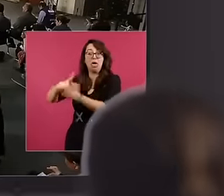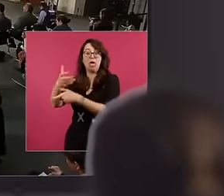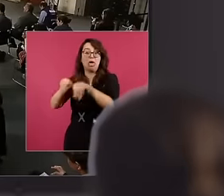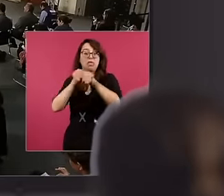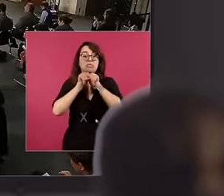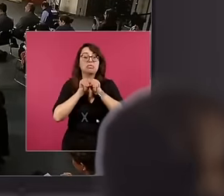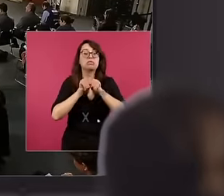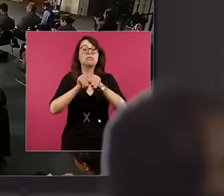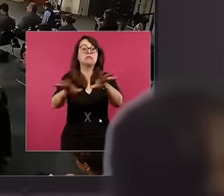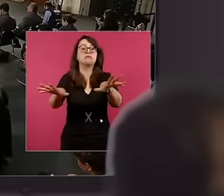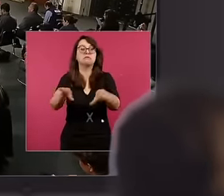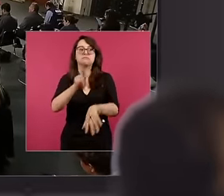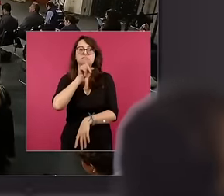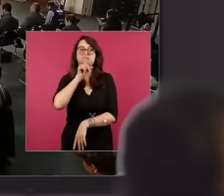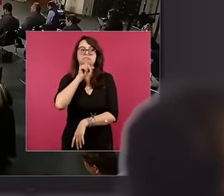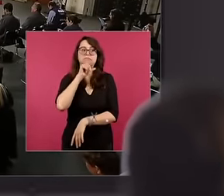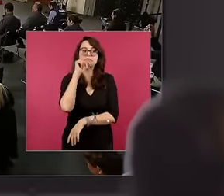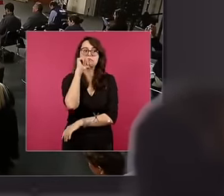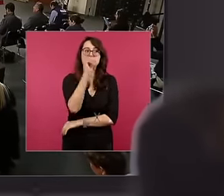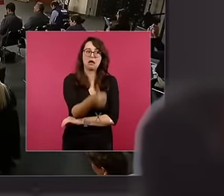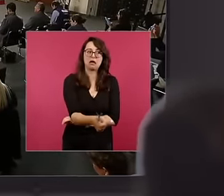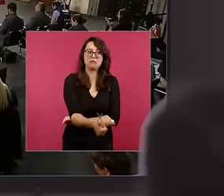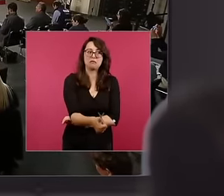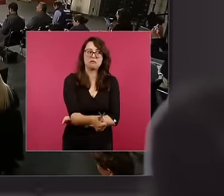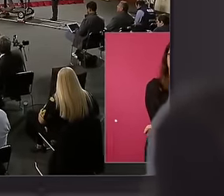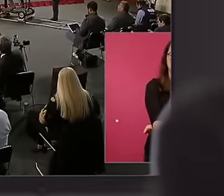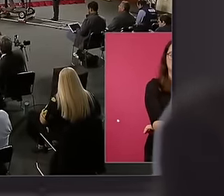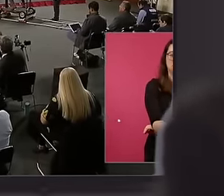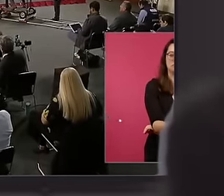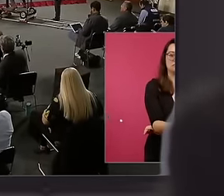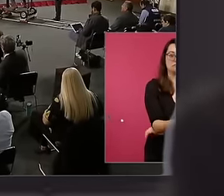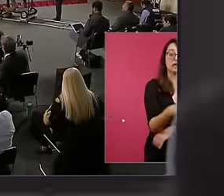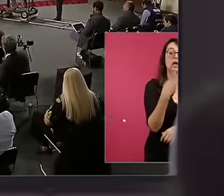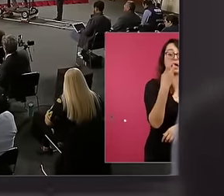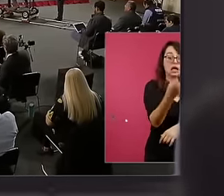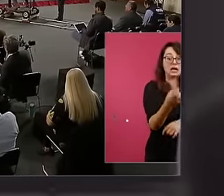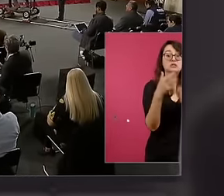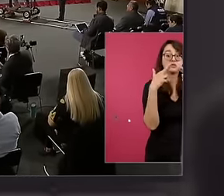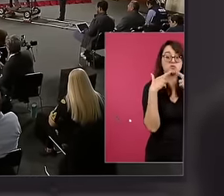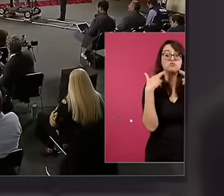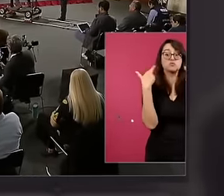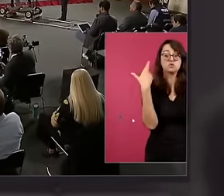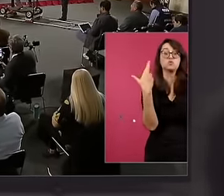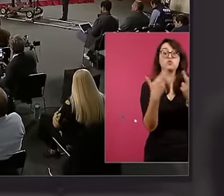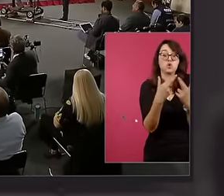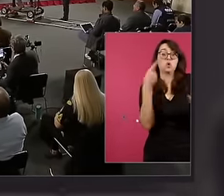What do you think the meeting was for so that they would not talk about